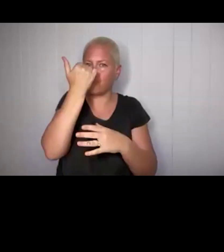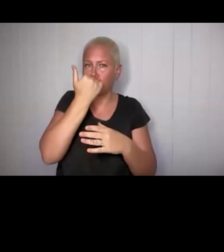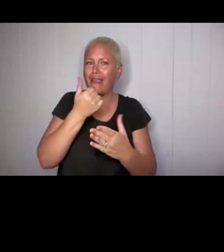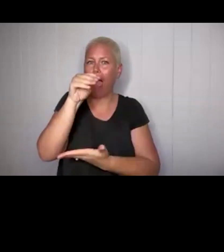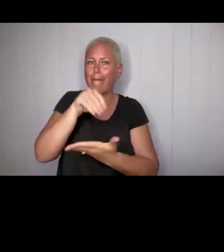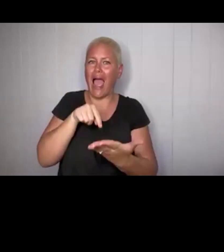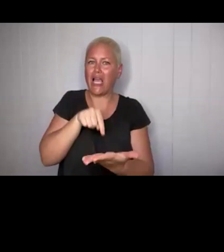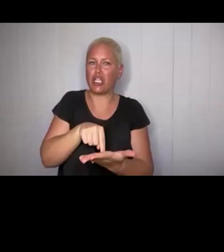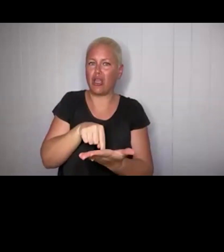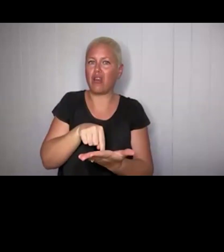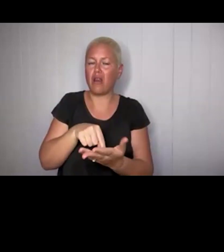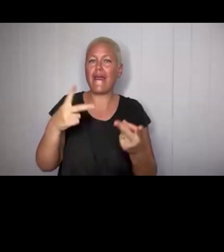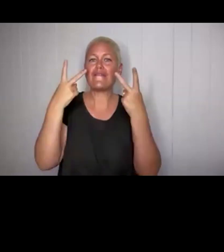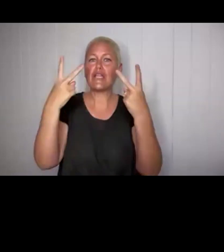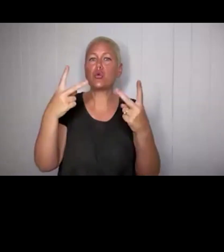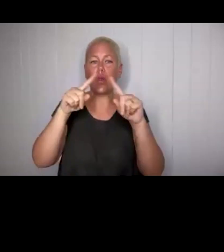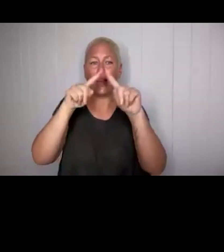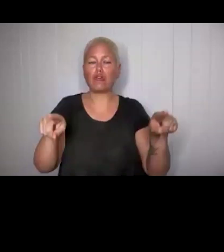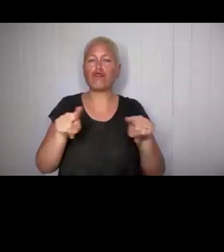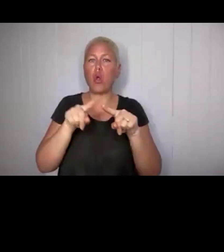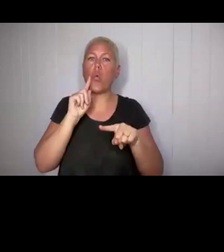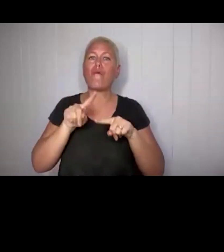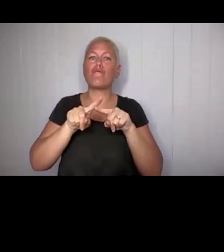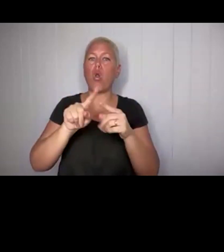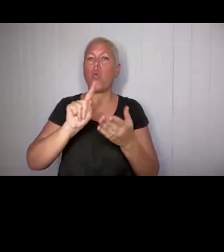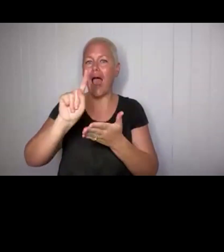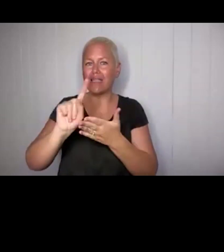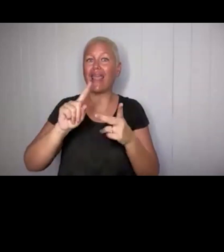and visual retreat -- visual imagery will follow at a later stage if you are successful.